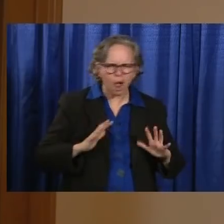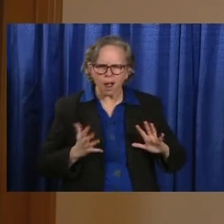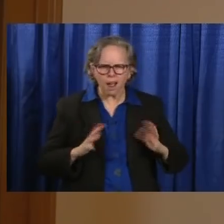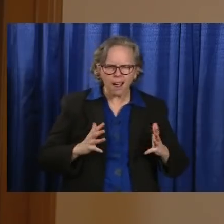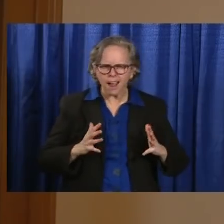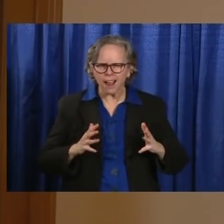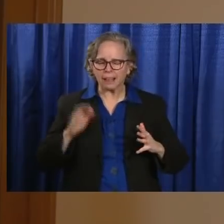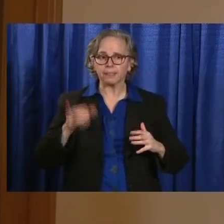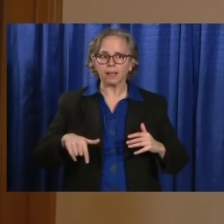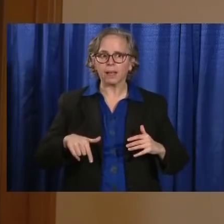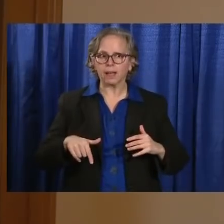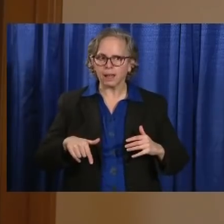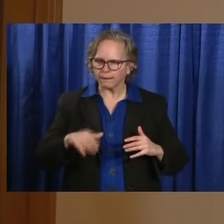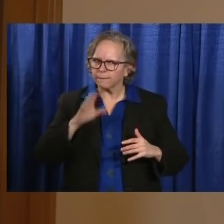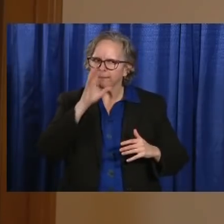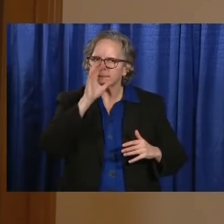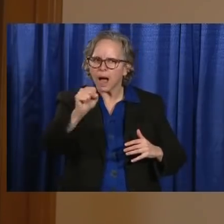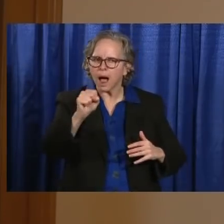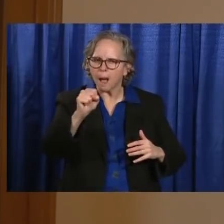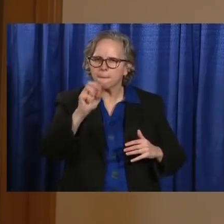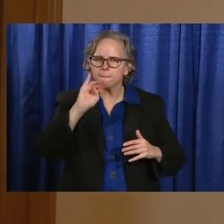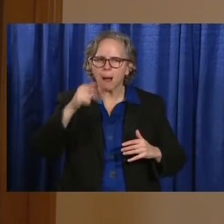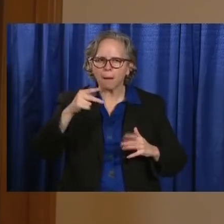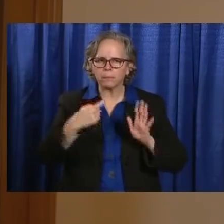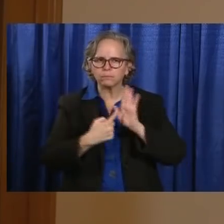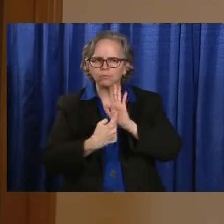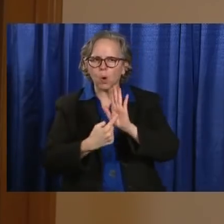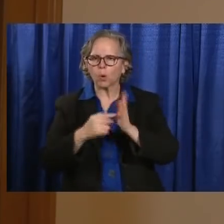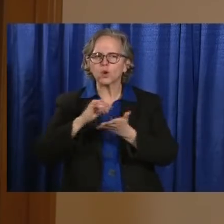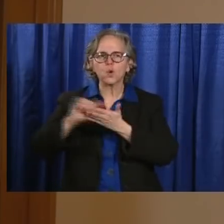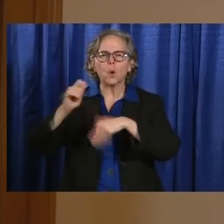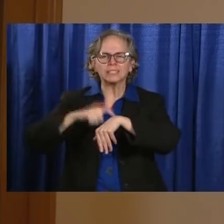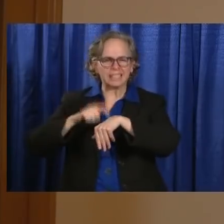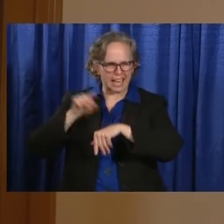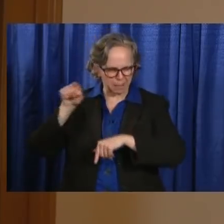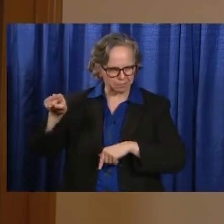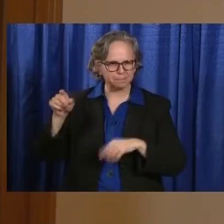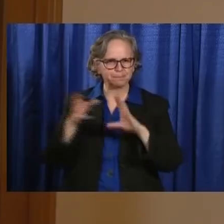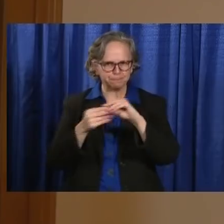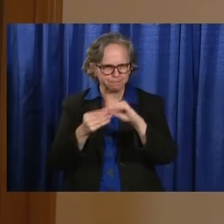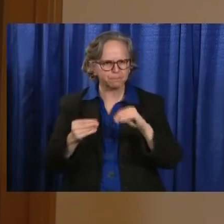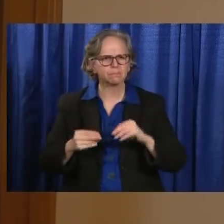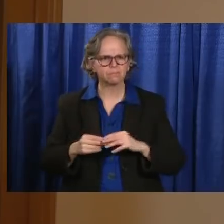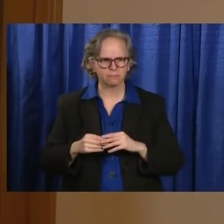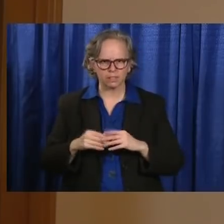FOR HOW WELL WE ARE DOING THE STAYING AT HOME AND TAKING THIS SERIOUSLY.